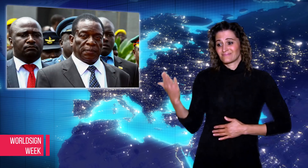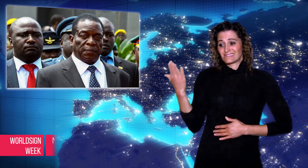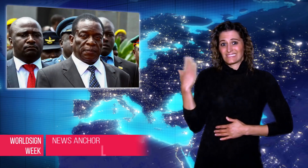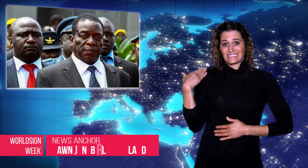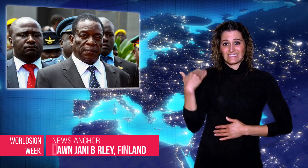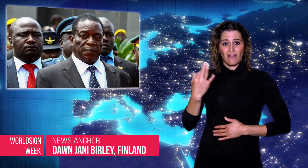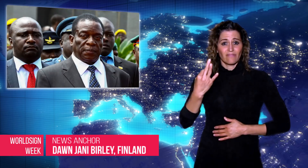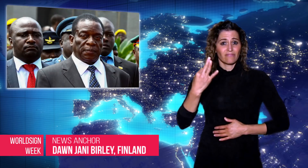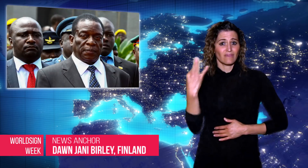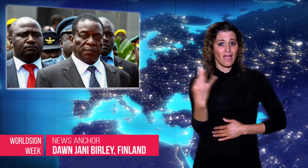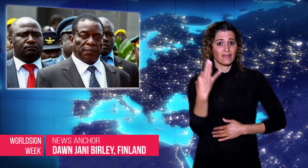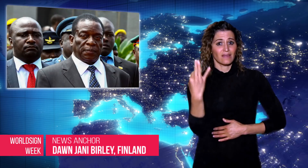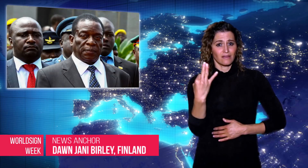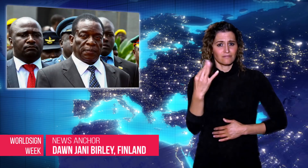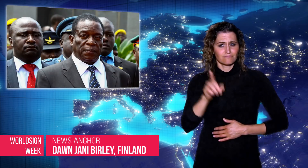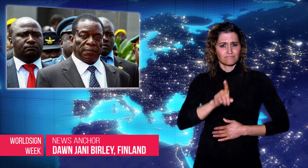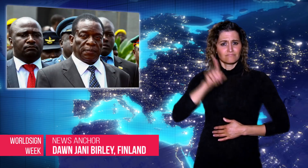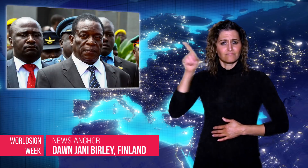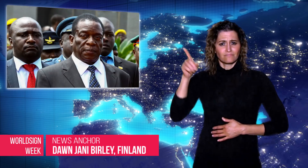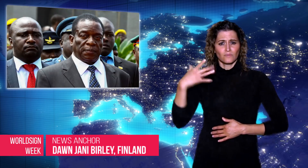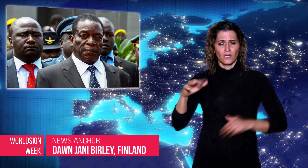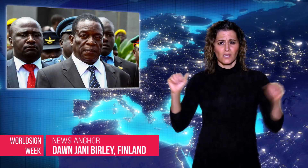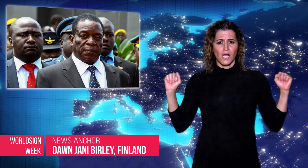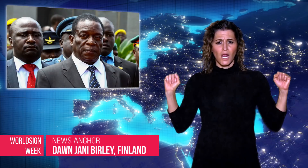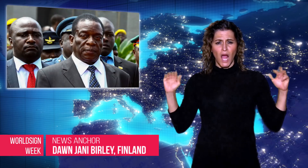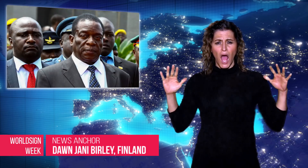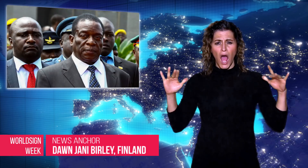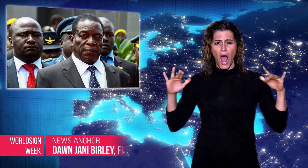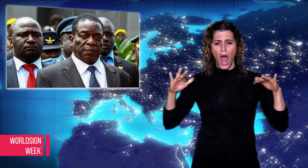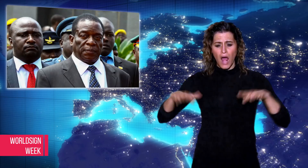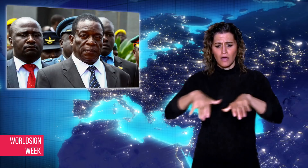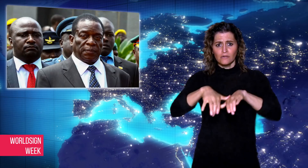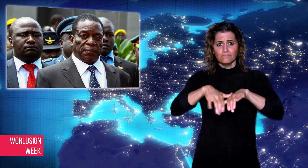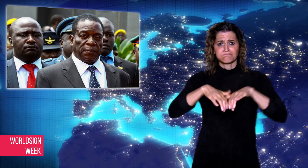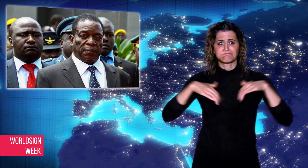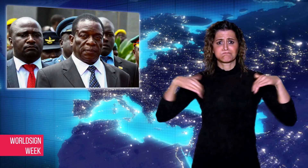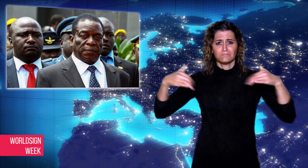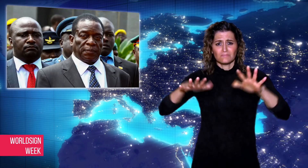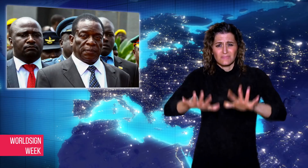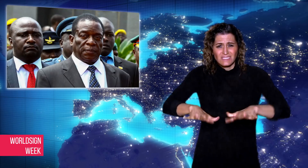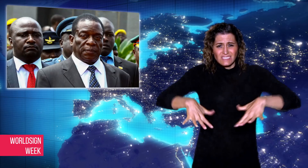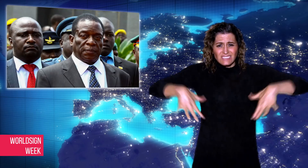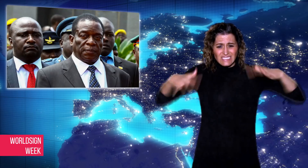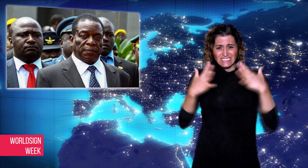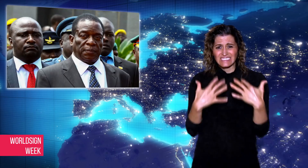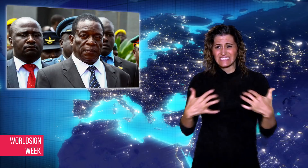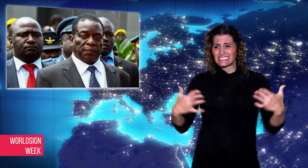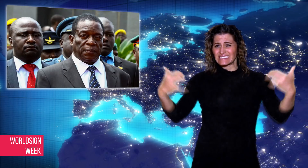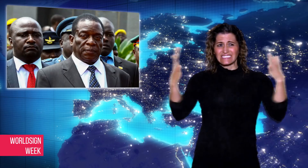Dawn: Last Friday, former vice